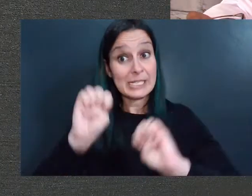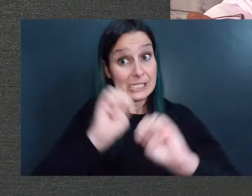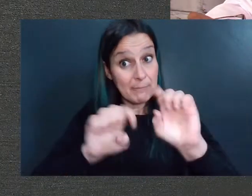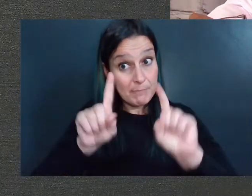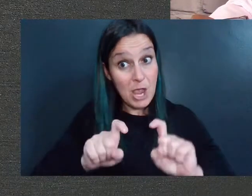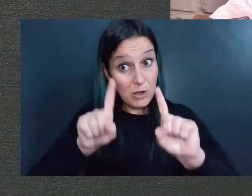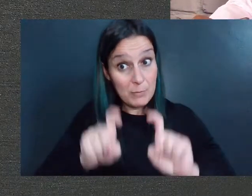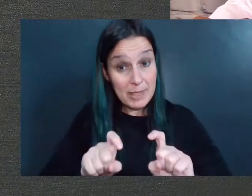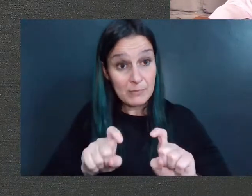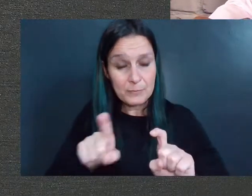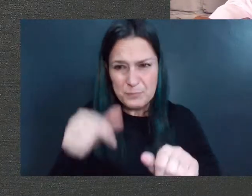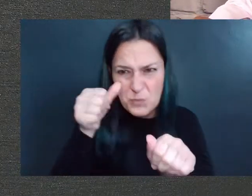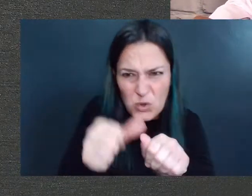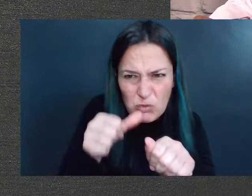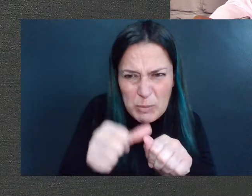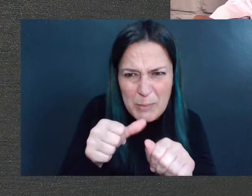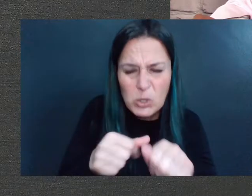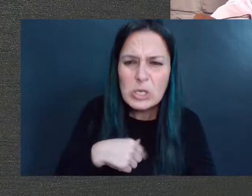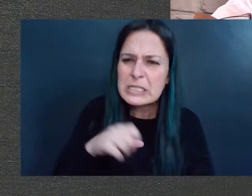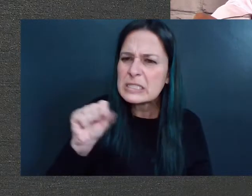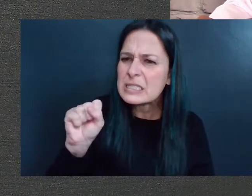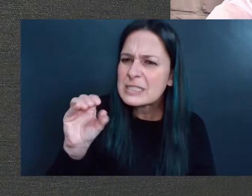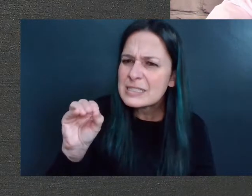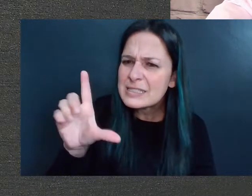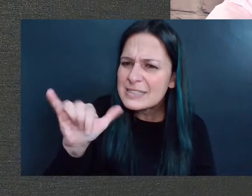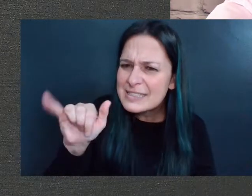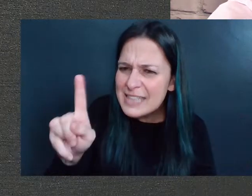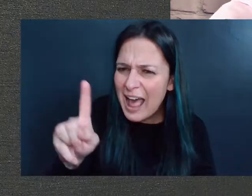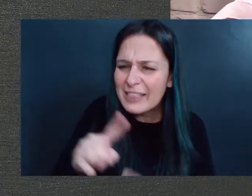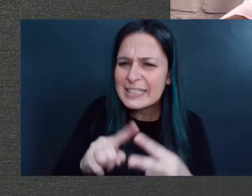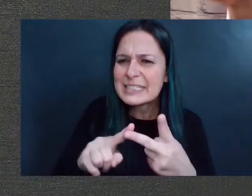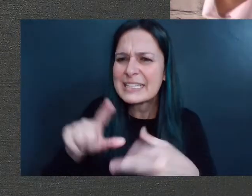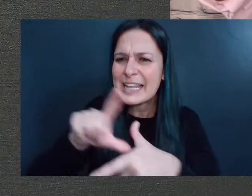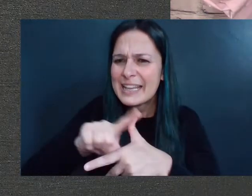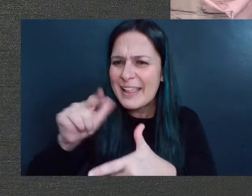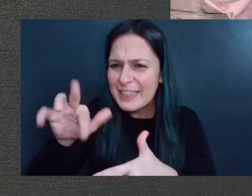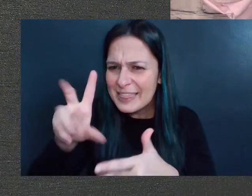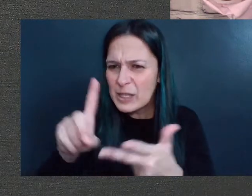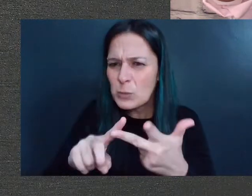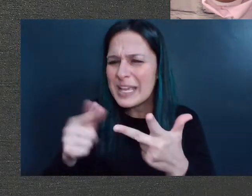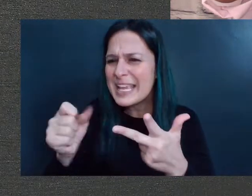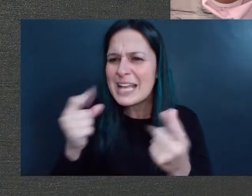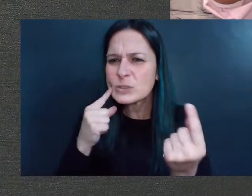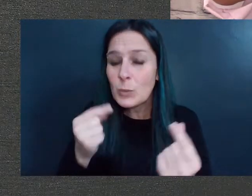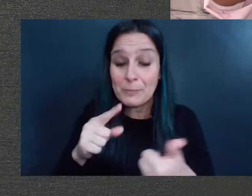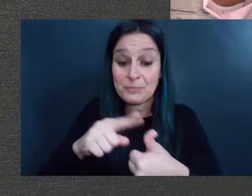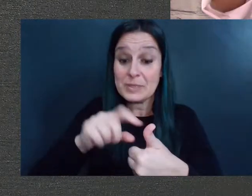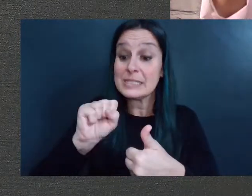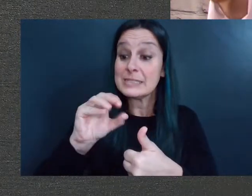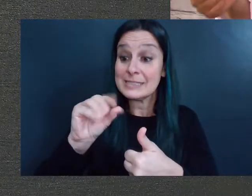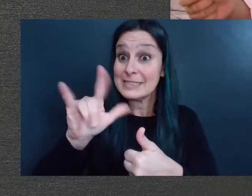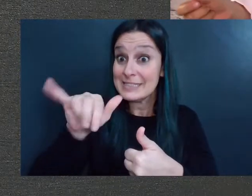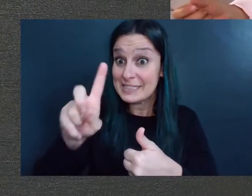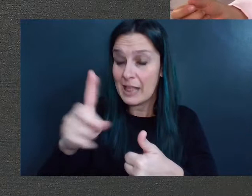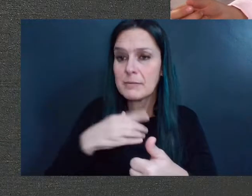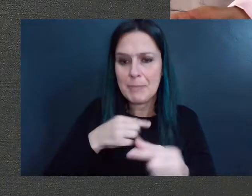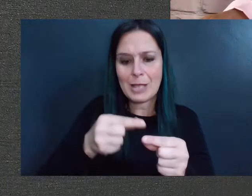So do you remember what the solid and liquid and gas were? The solid is my container. My test tubes are a solid.